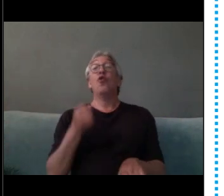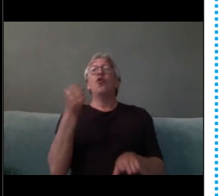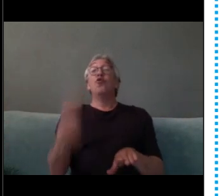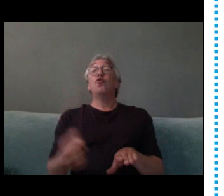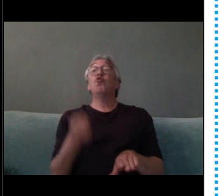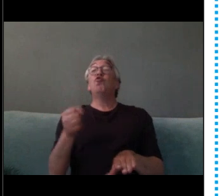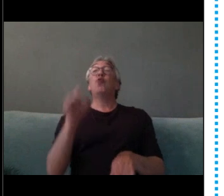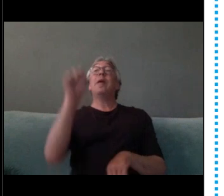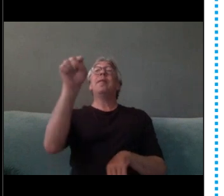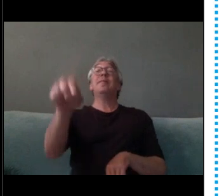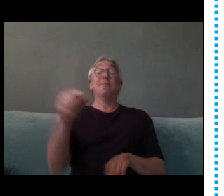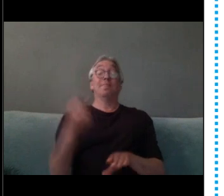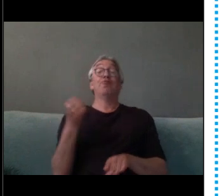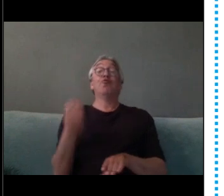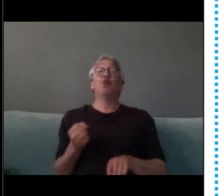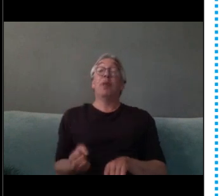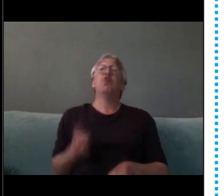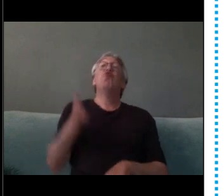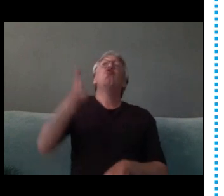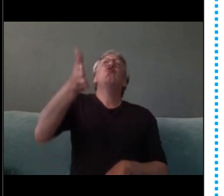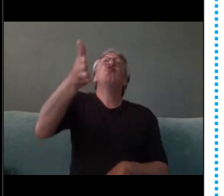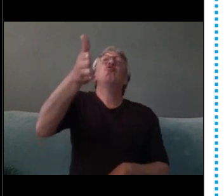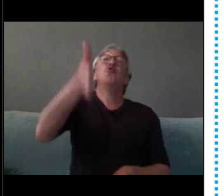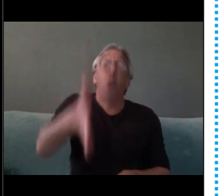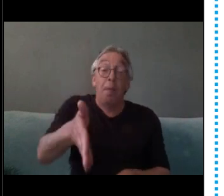that some stations are too small and they don't have staff.